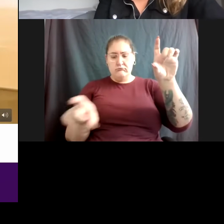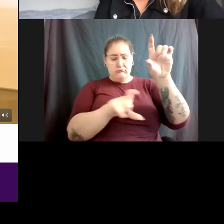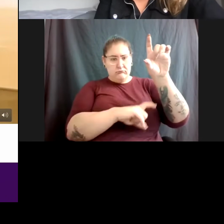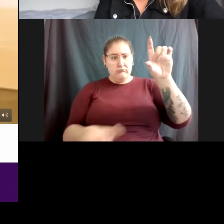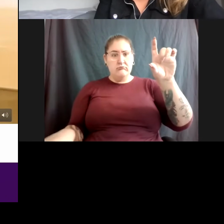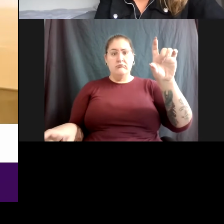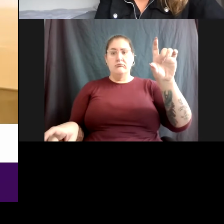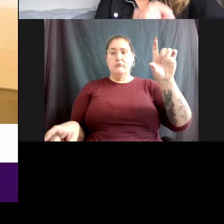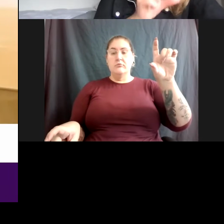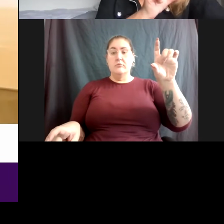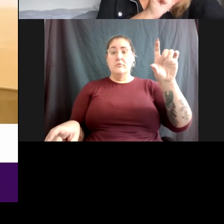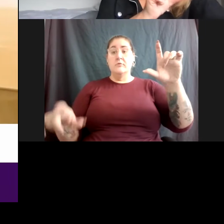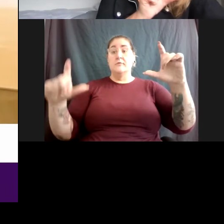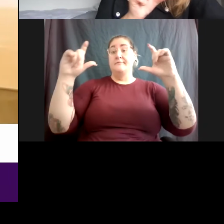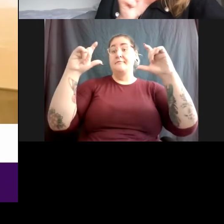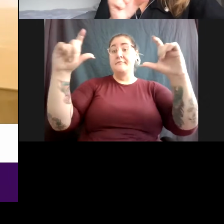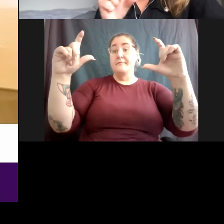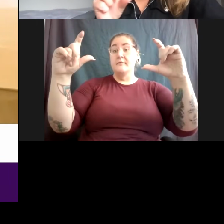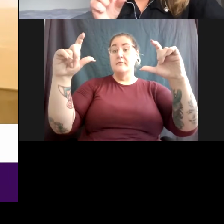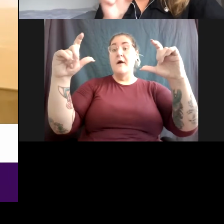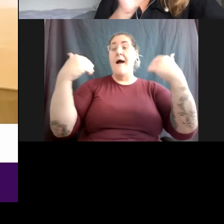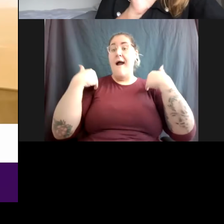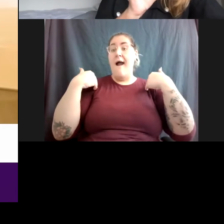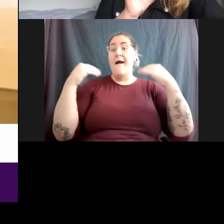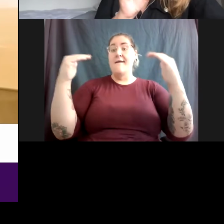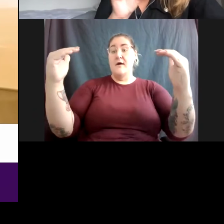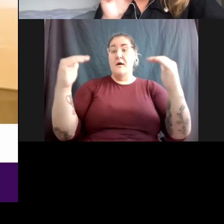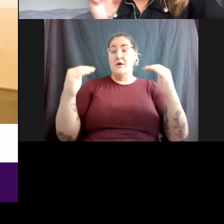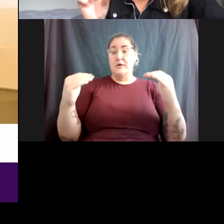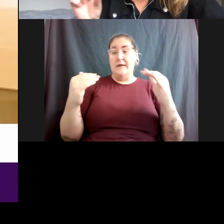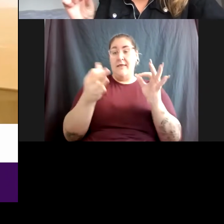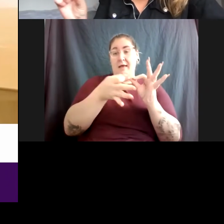underneath it. But the links that appear in a row underneath it are in a very narrow and